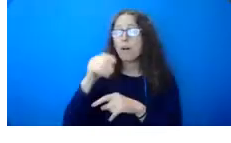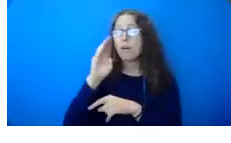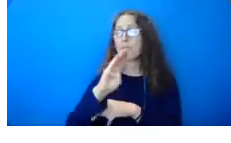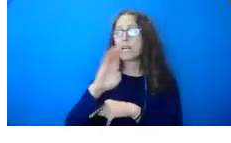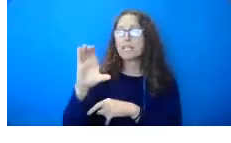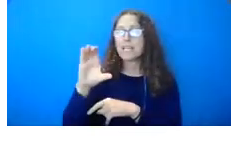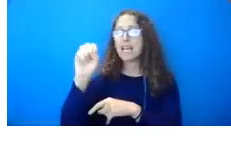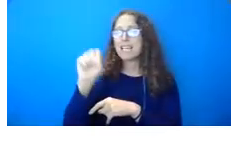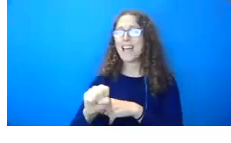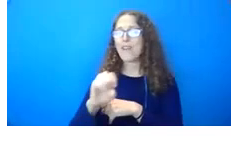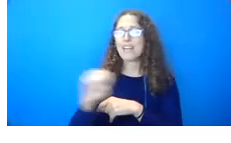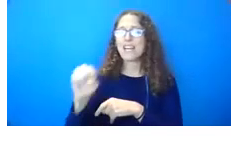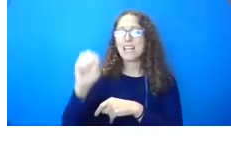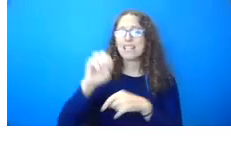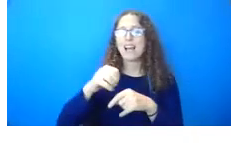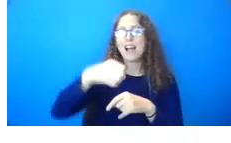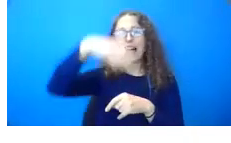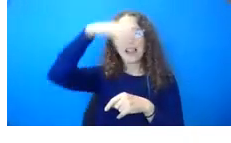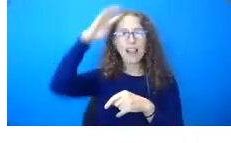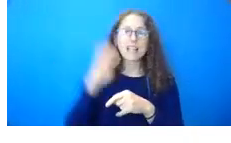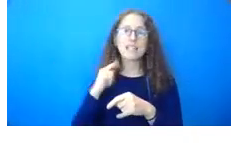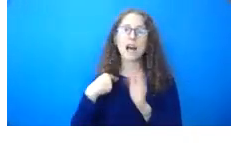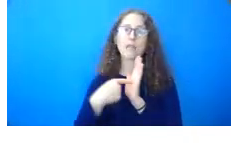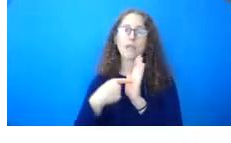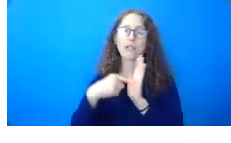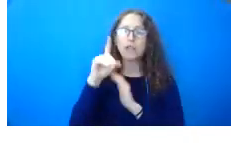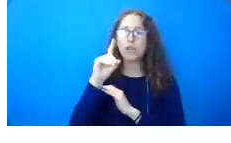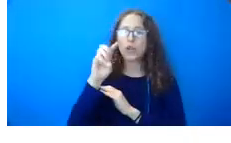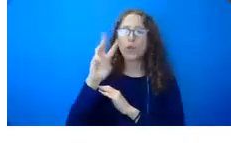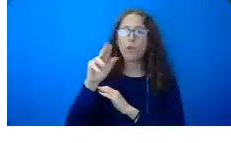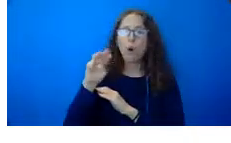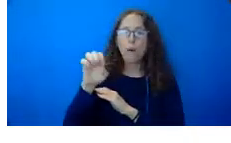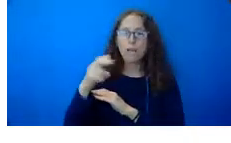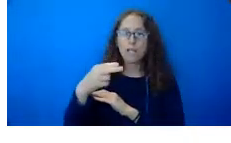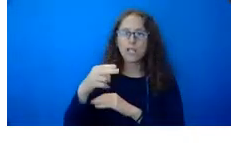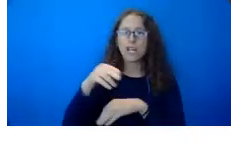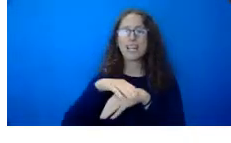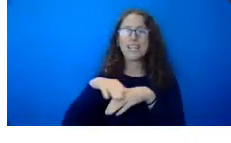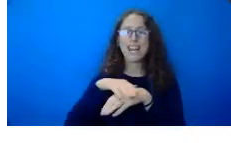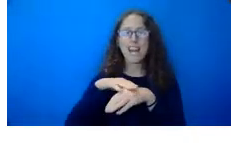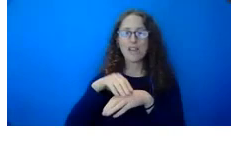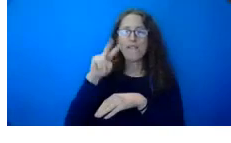. » GOOD DAY EVERYONE. MY NAME